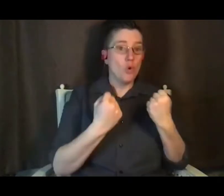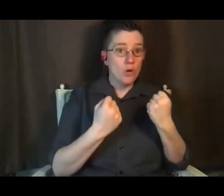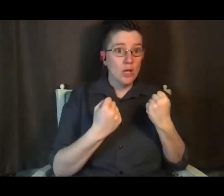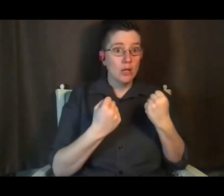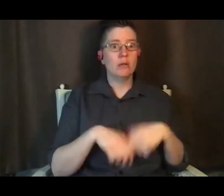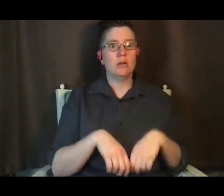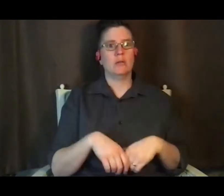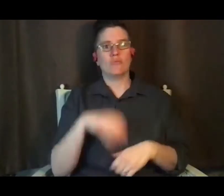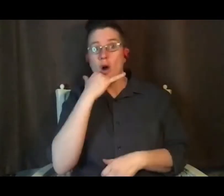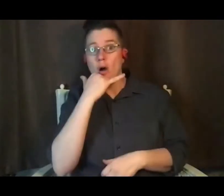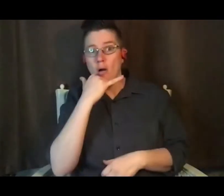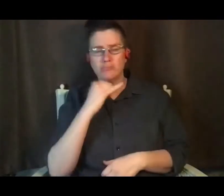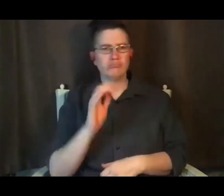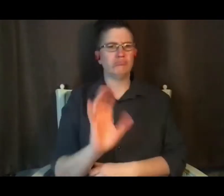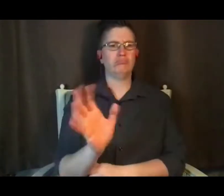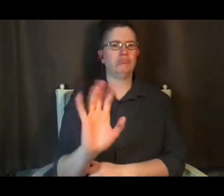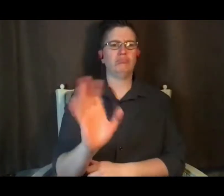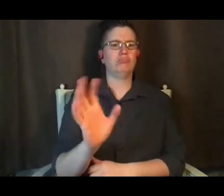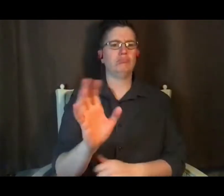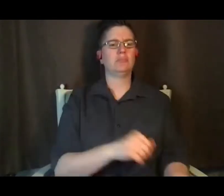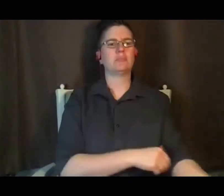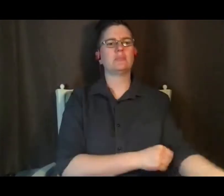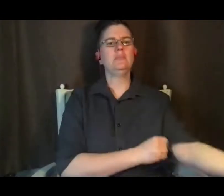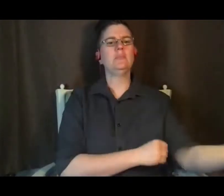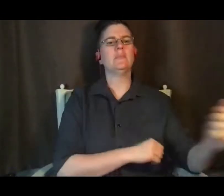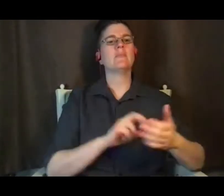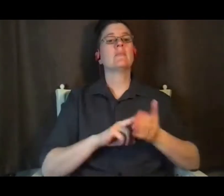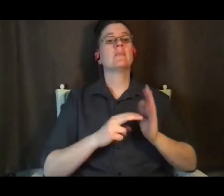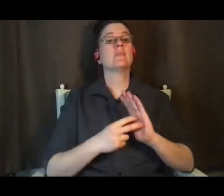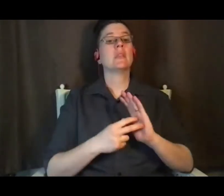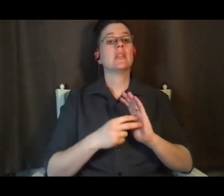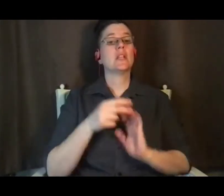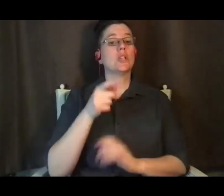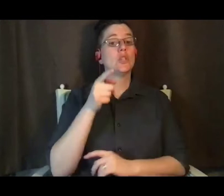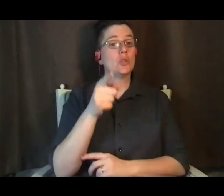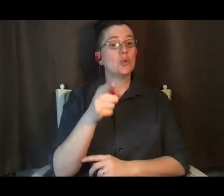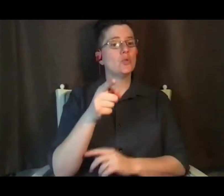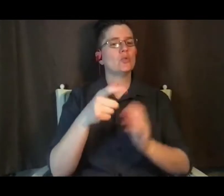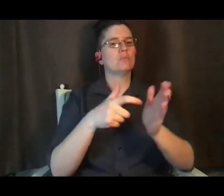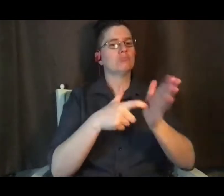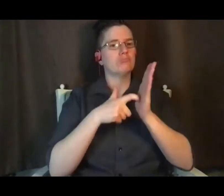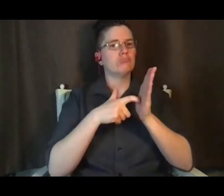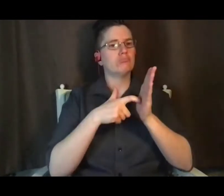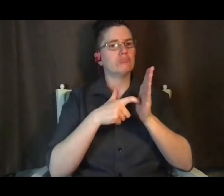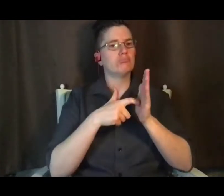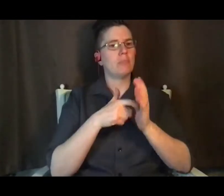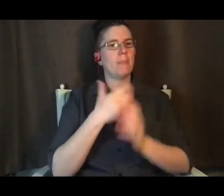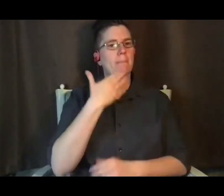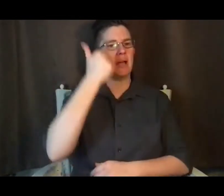but rather it is a reminder that you deserve so much better that you deserve everything